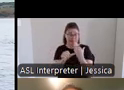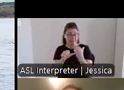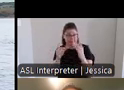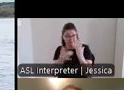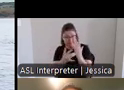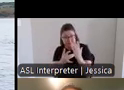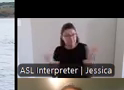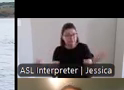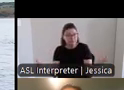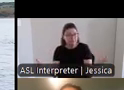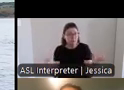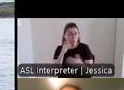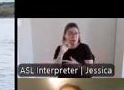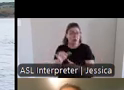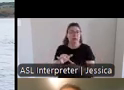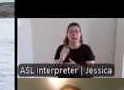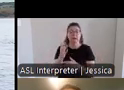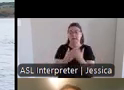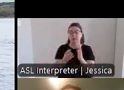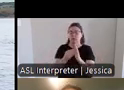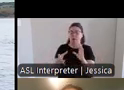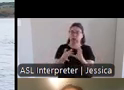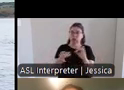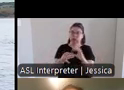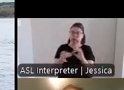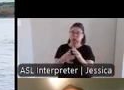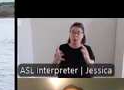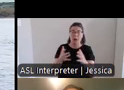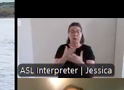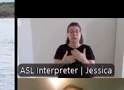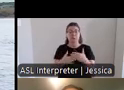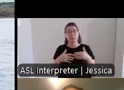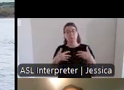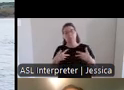Um, so some students have a lot to say about this. Other students have a lot of questions about this.